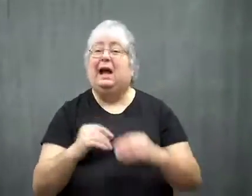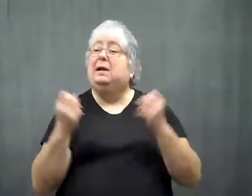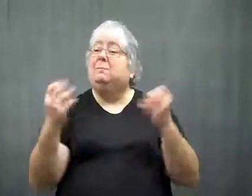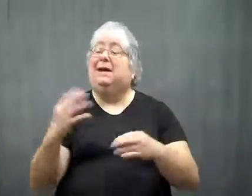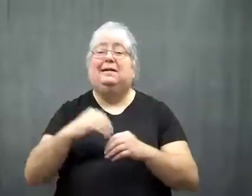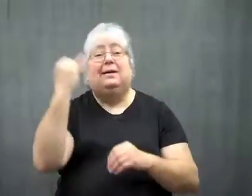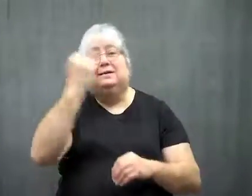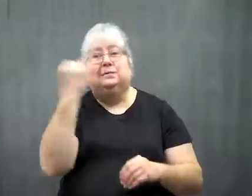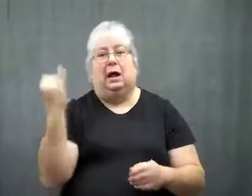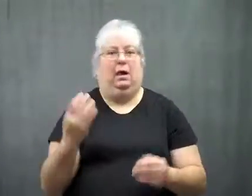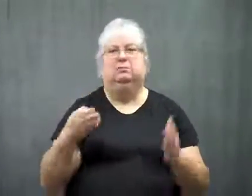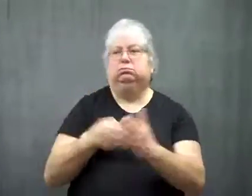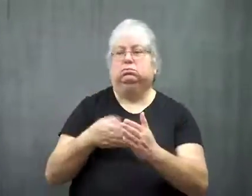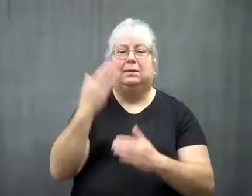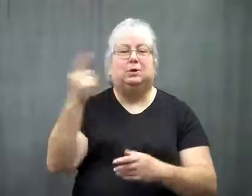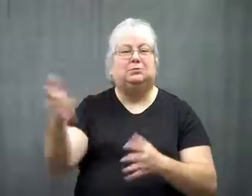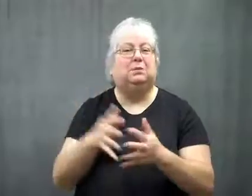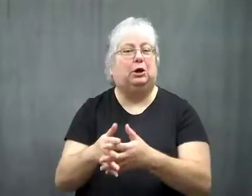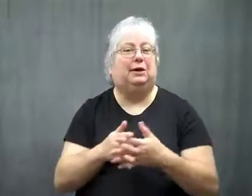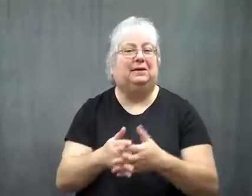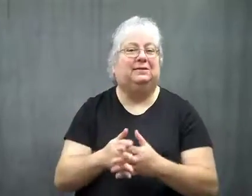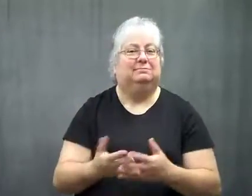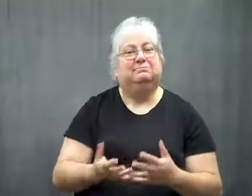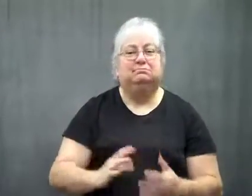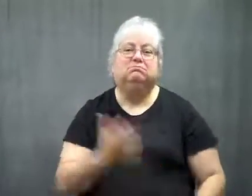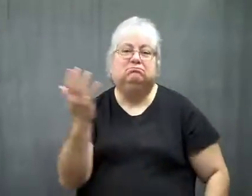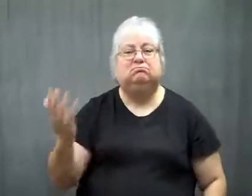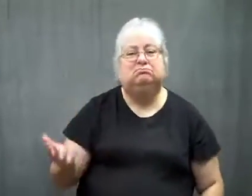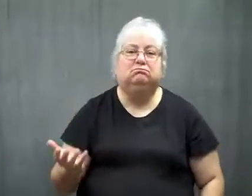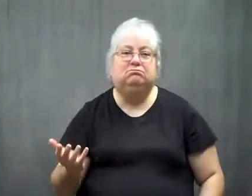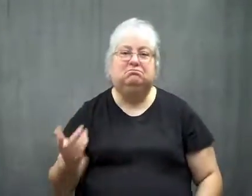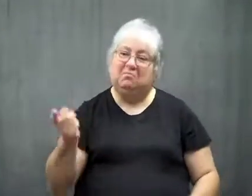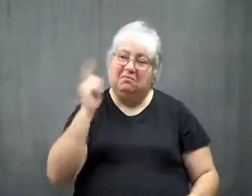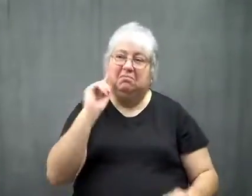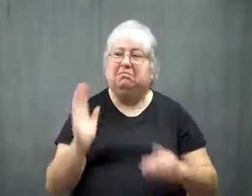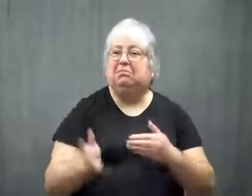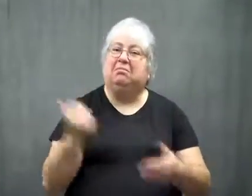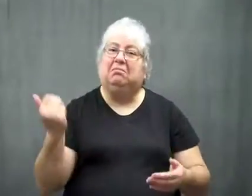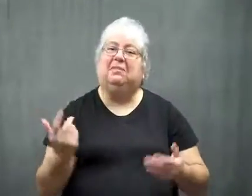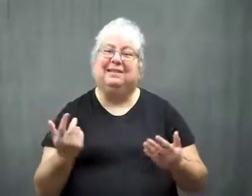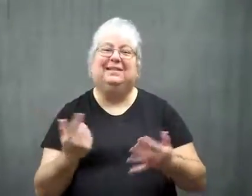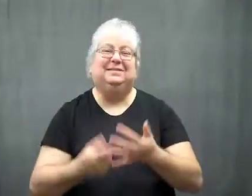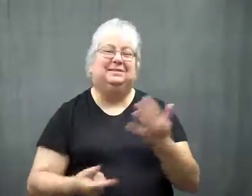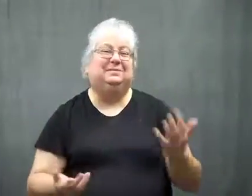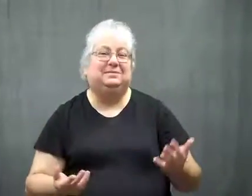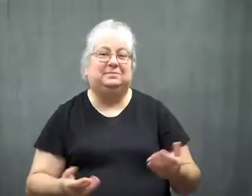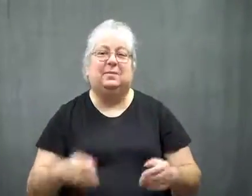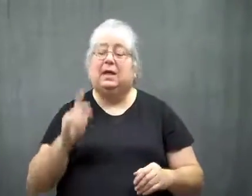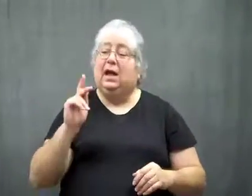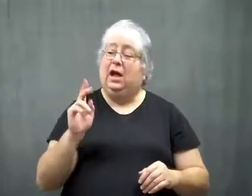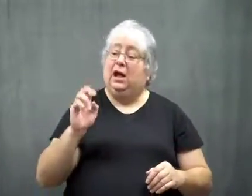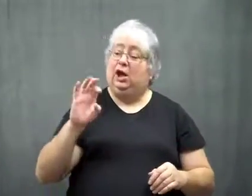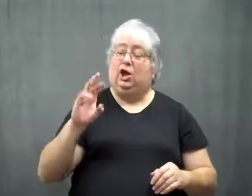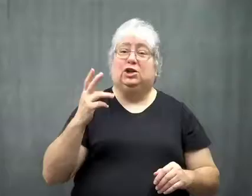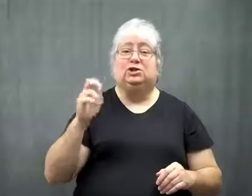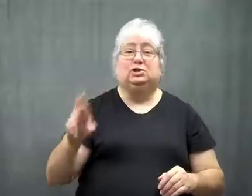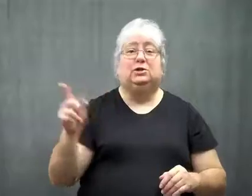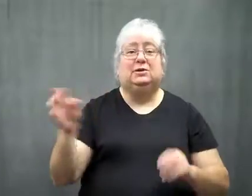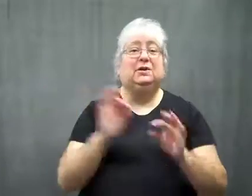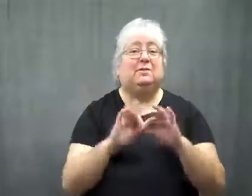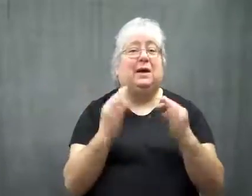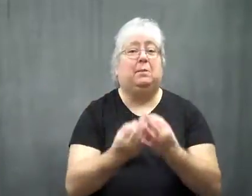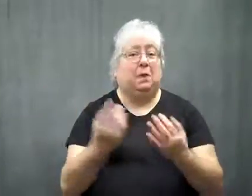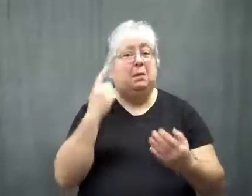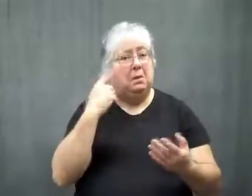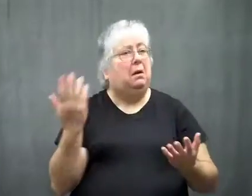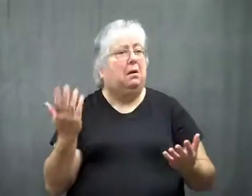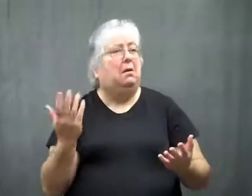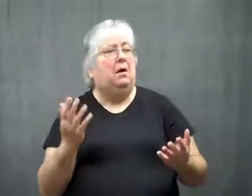Many in Italy are biased against her because she's American. They think she thinks she's smart.